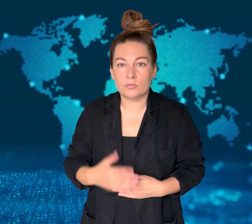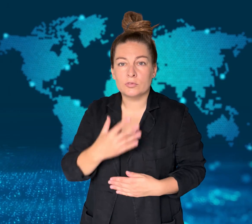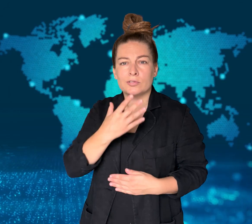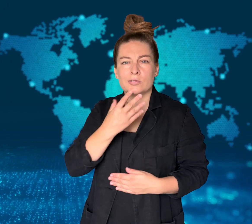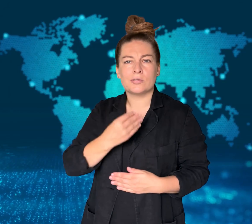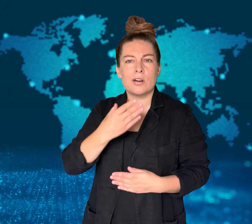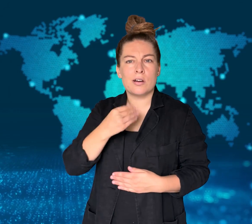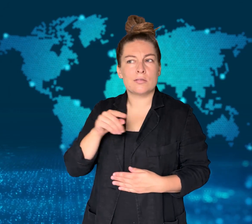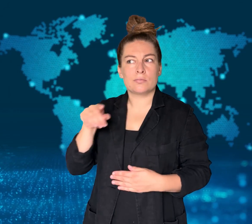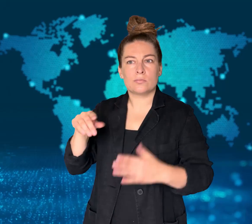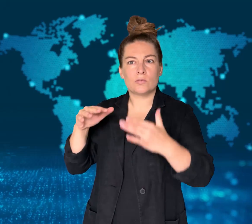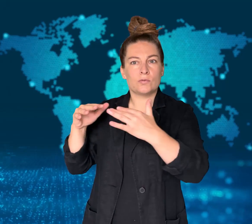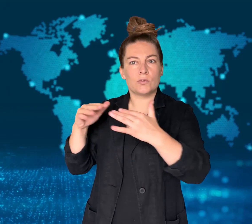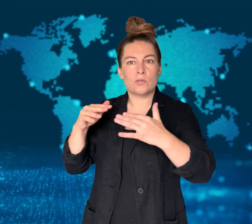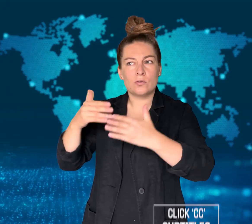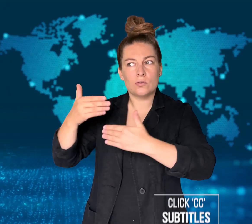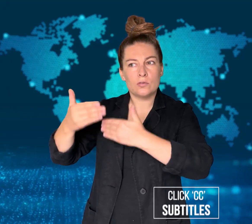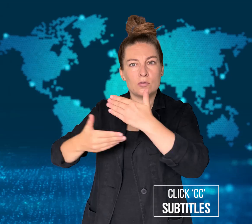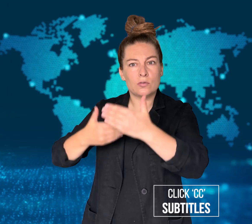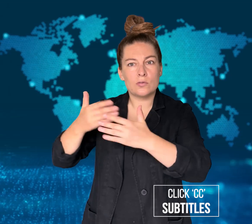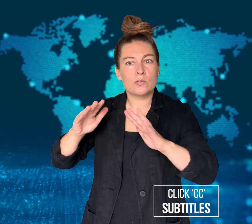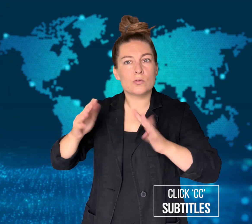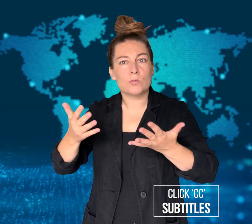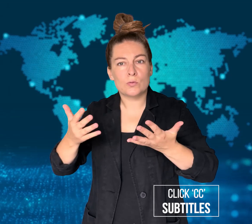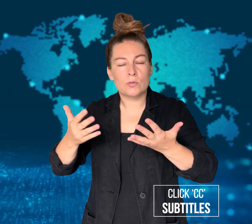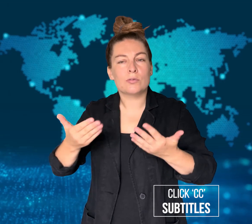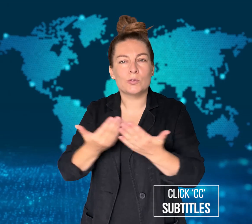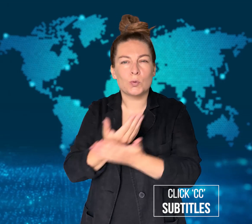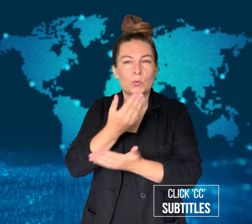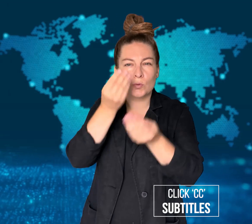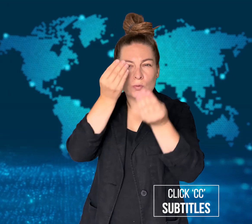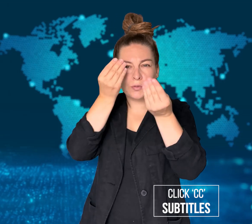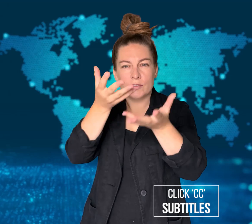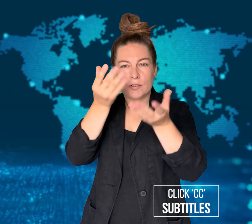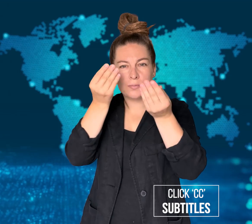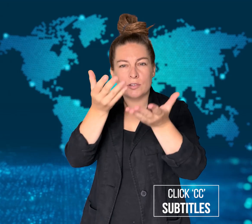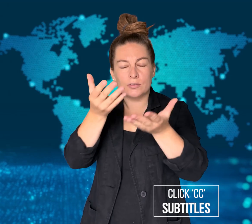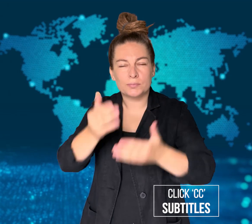War update